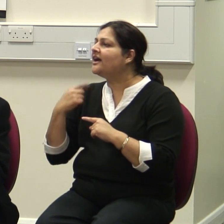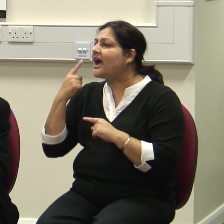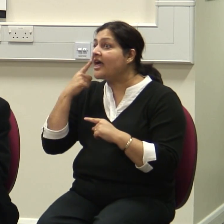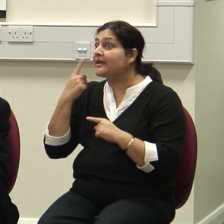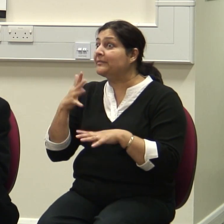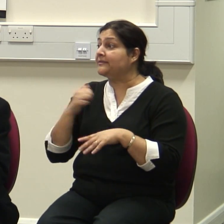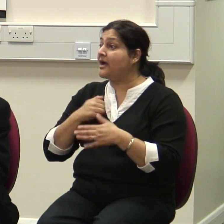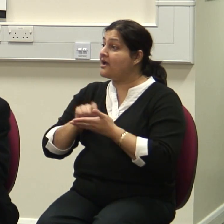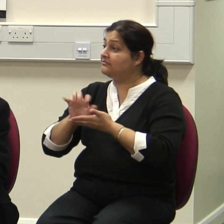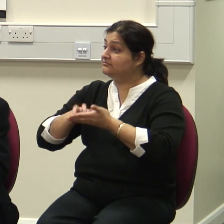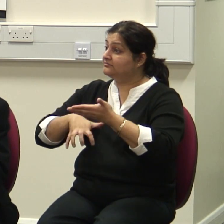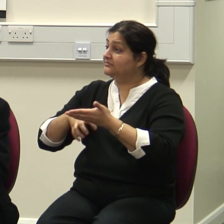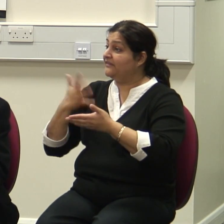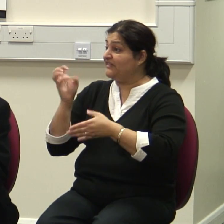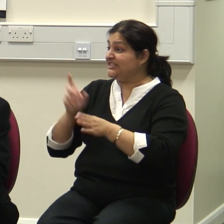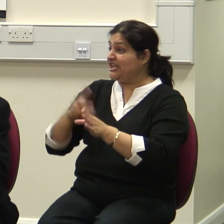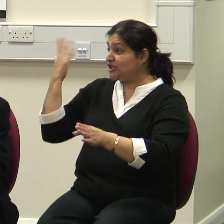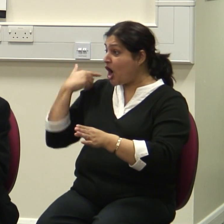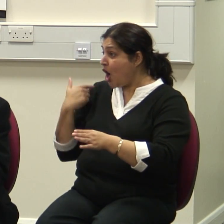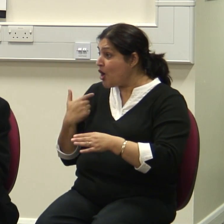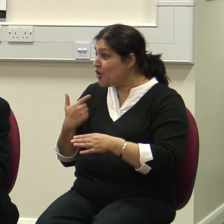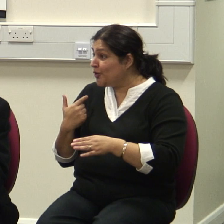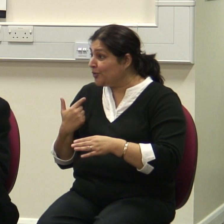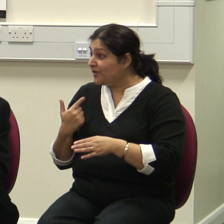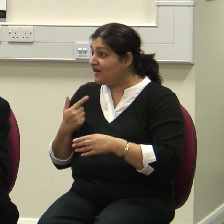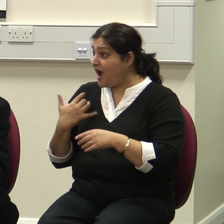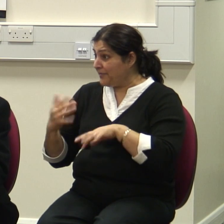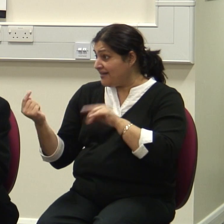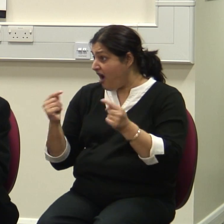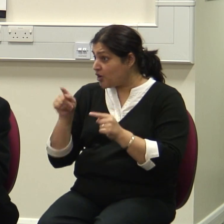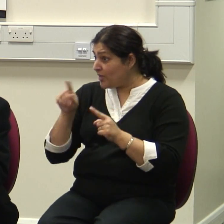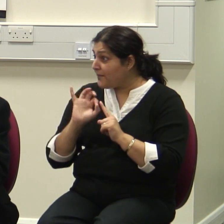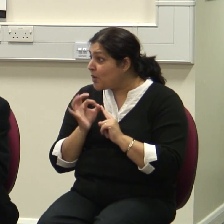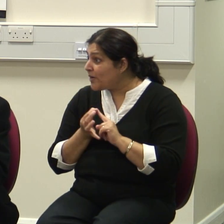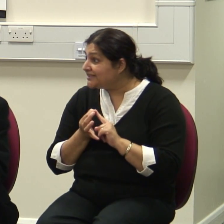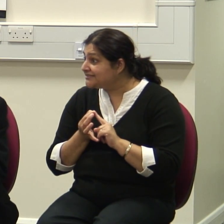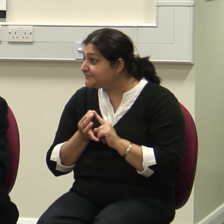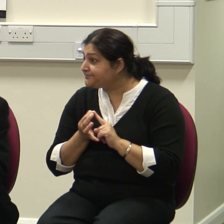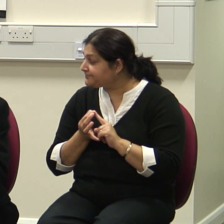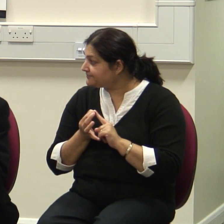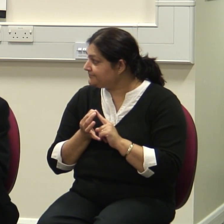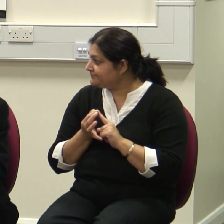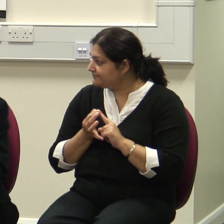ago and I have argued this point all along, that this is, in some ways, thank you for